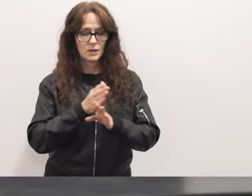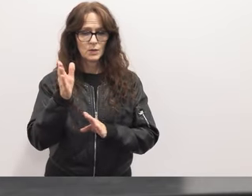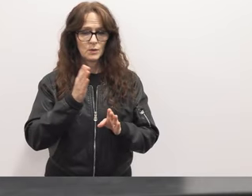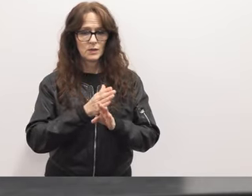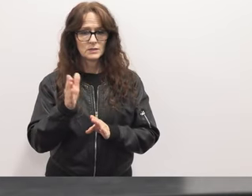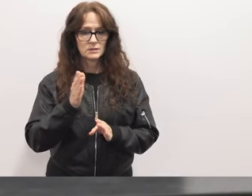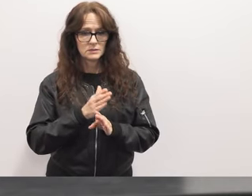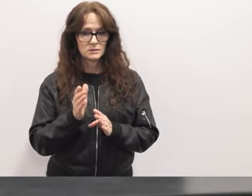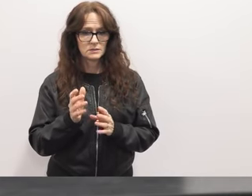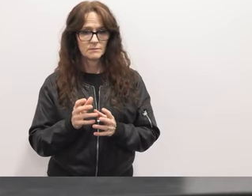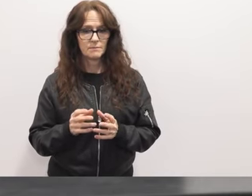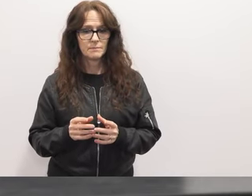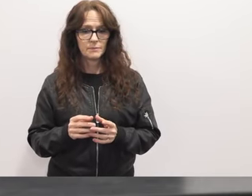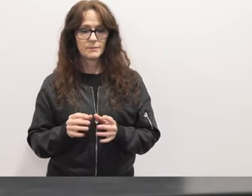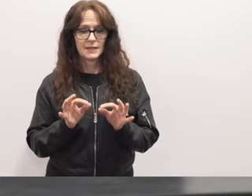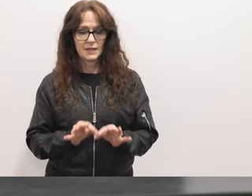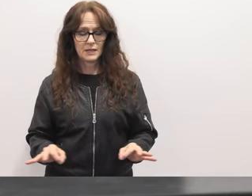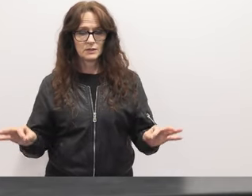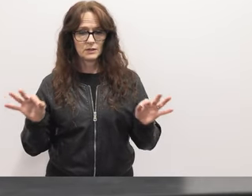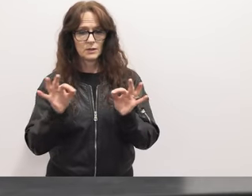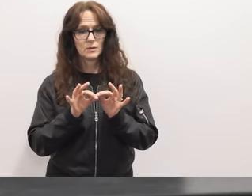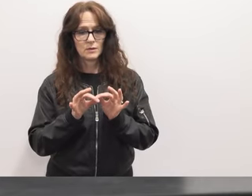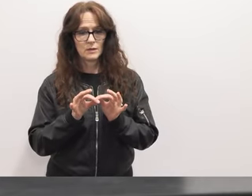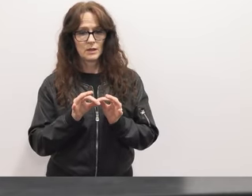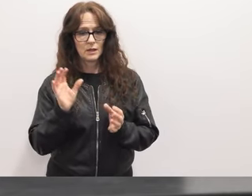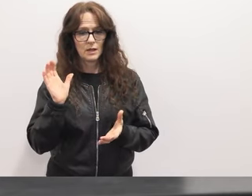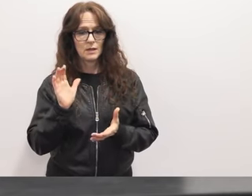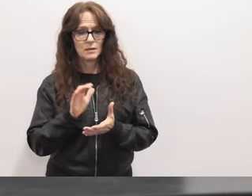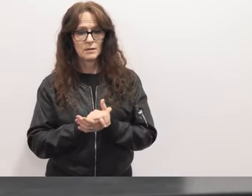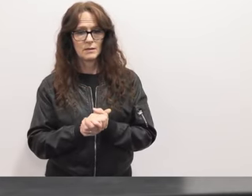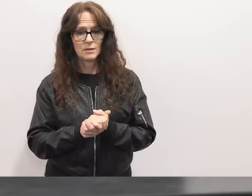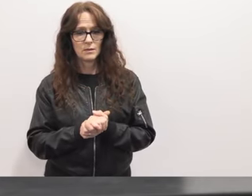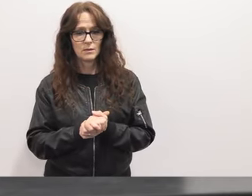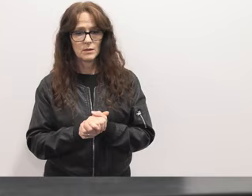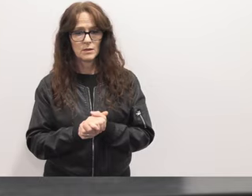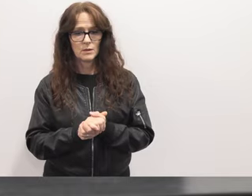and for careers is critical. And I do believe that we should make it a goal